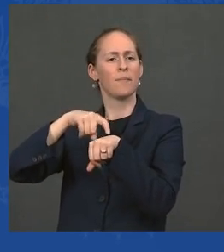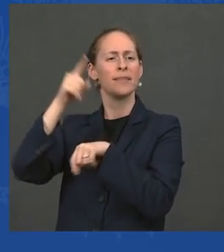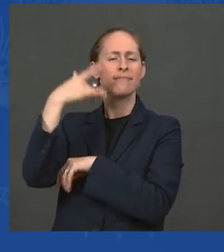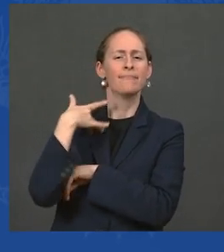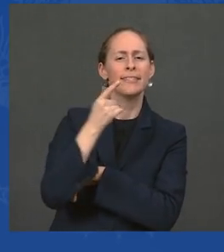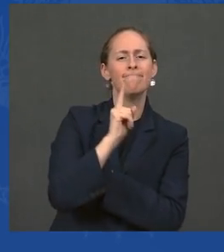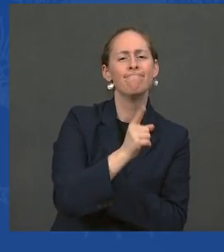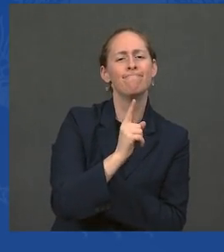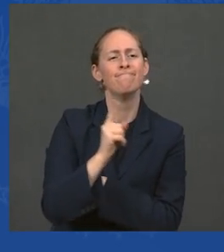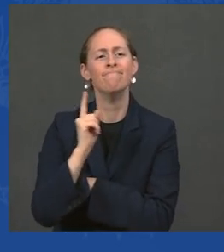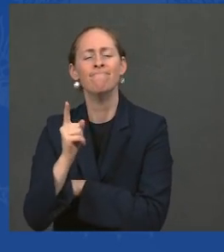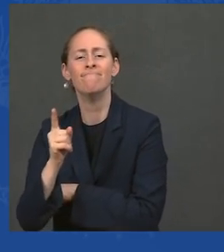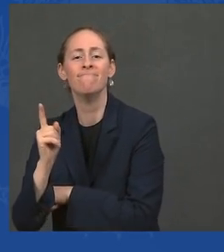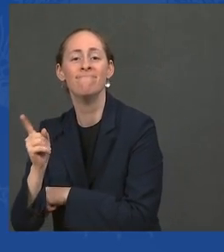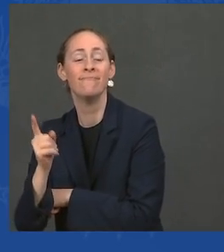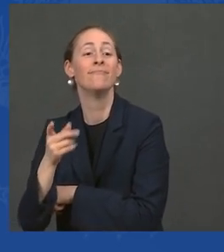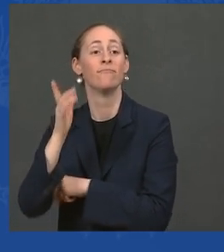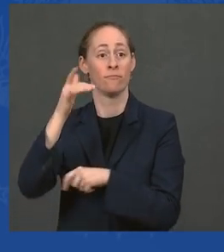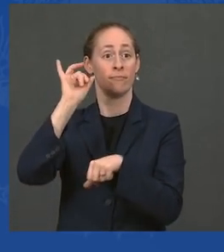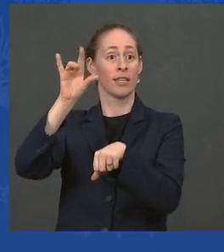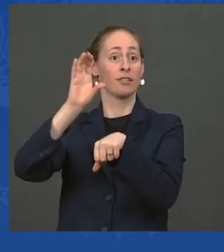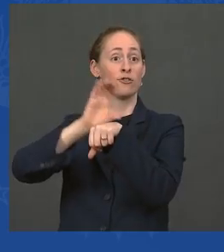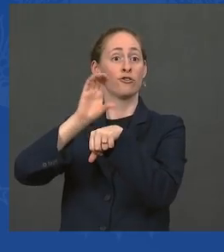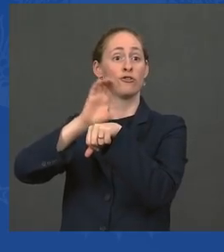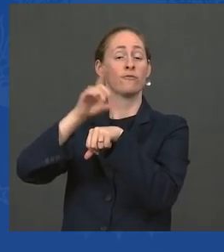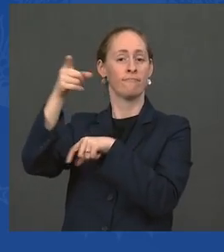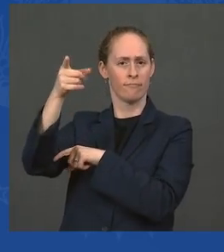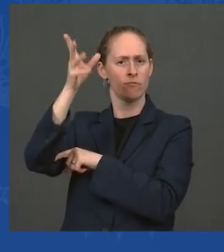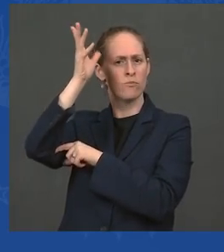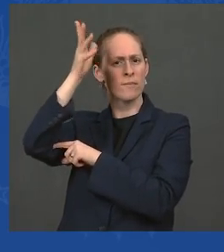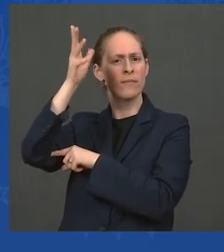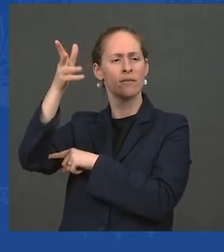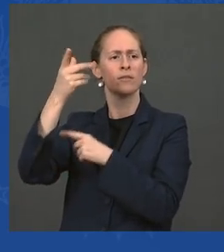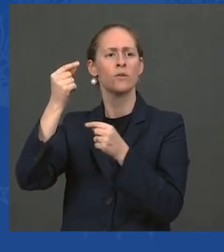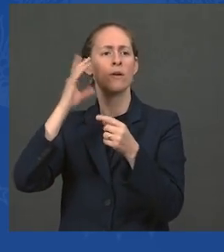My mother was one of five children and four brothers. One was lost in World War Two.